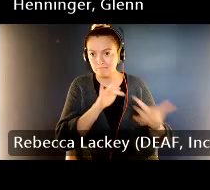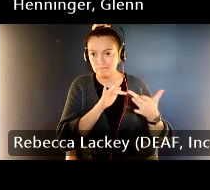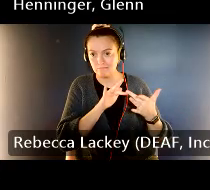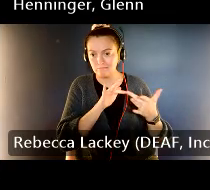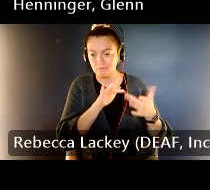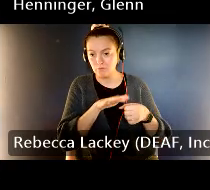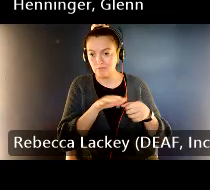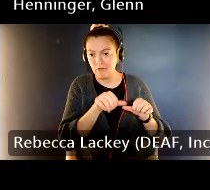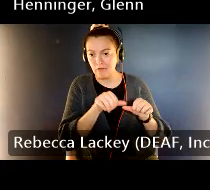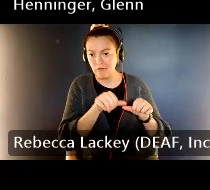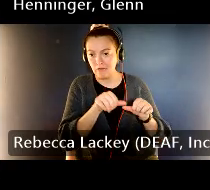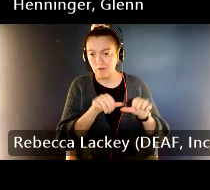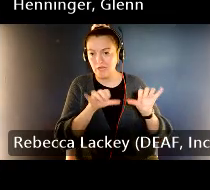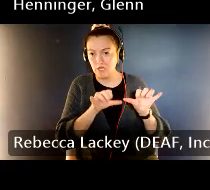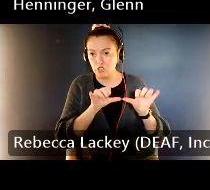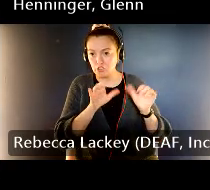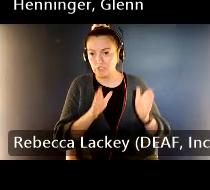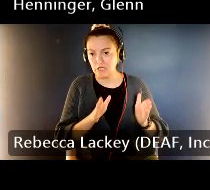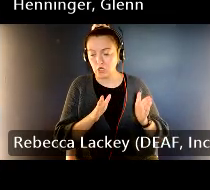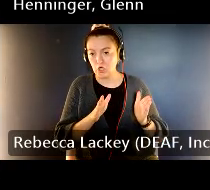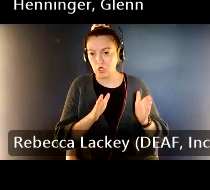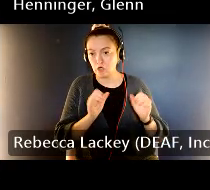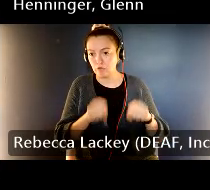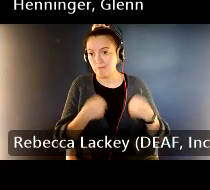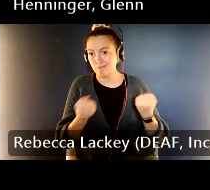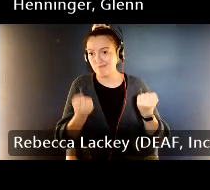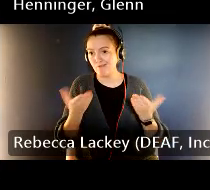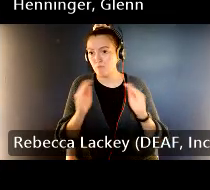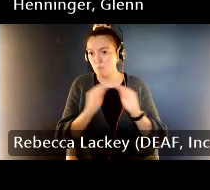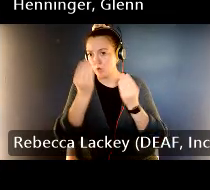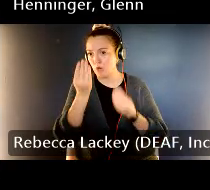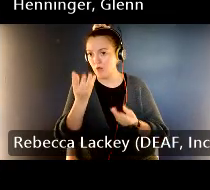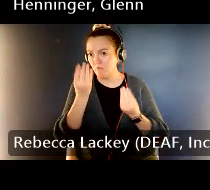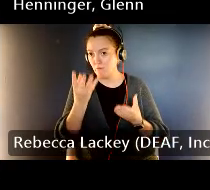area engineer who could, could give you some more information on,